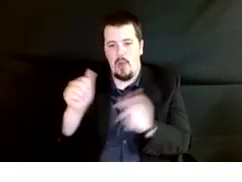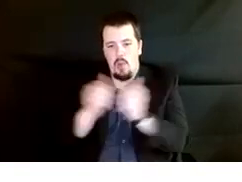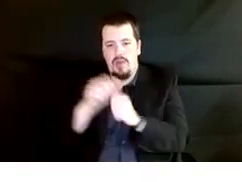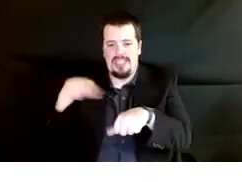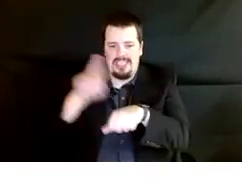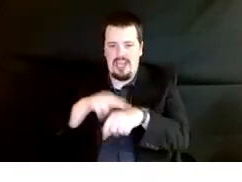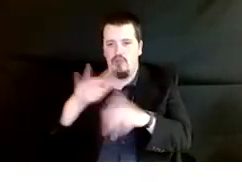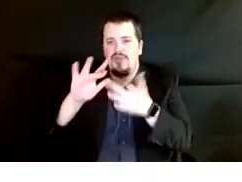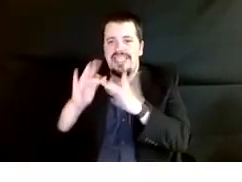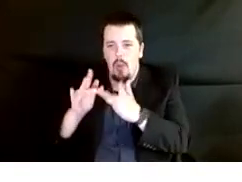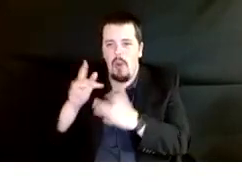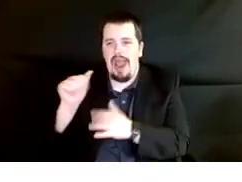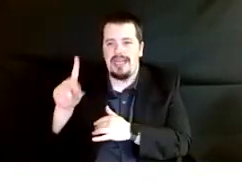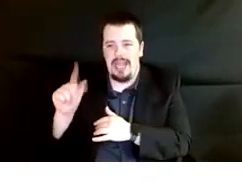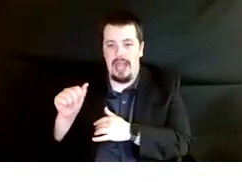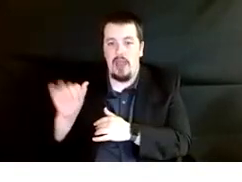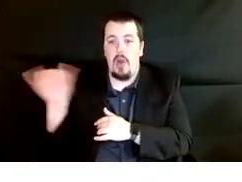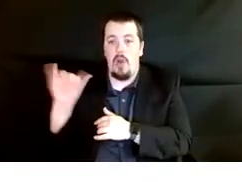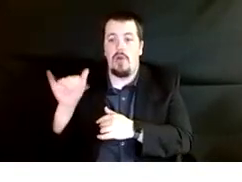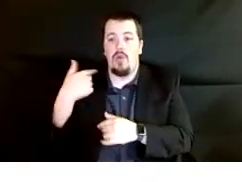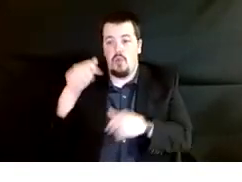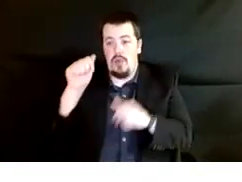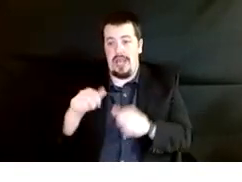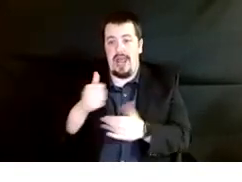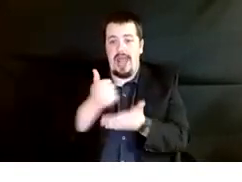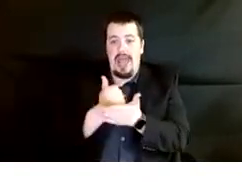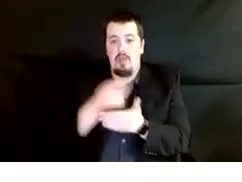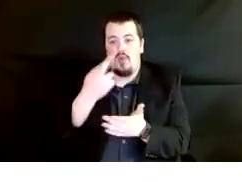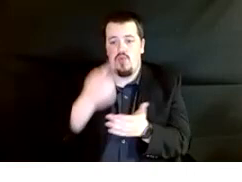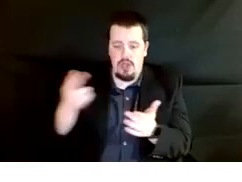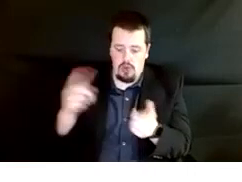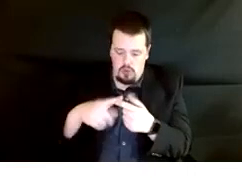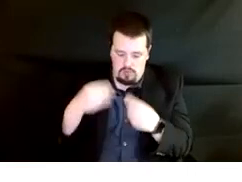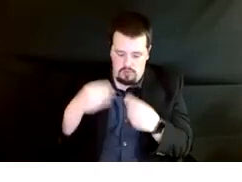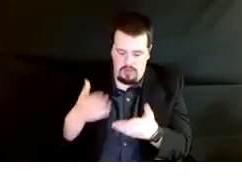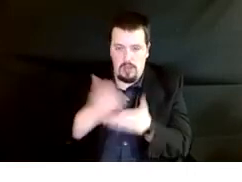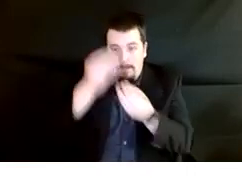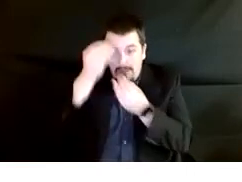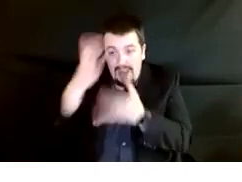um and remember we can help to be a resource to get you some information, we can't do in any